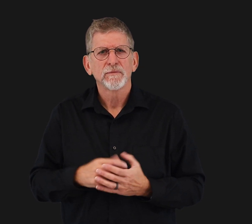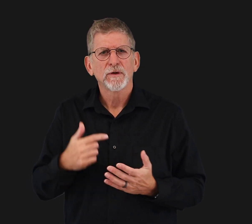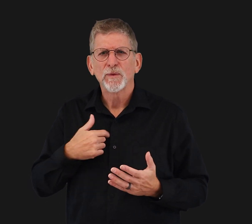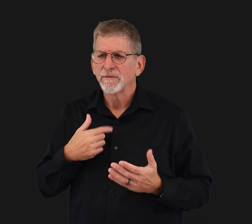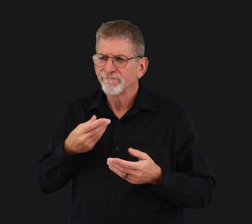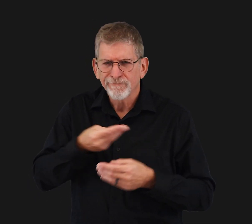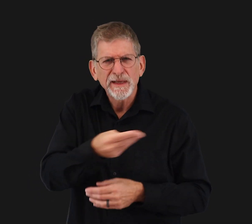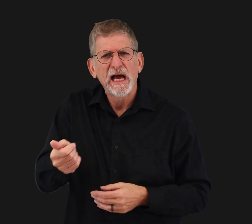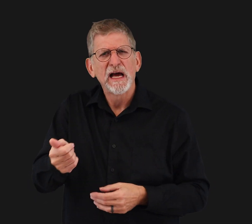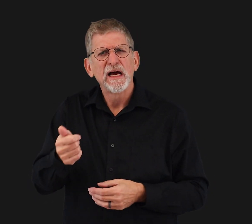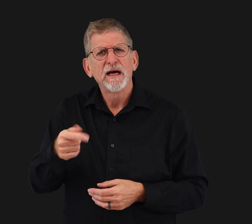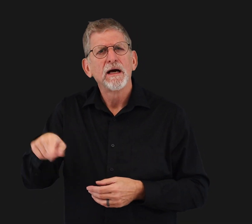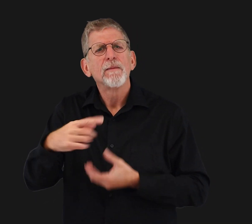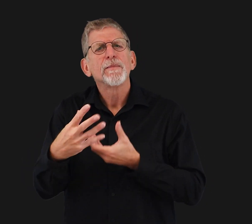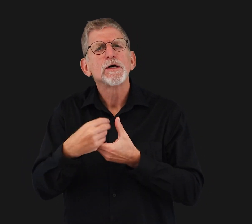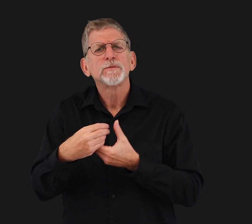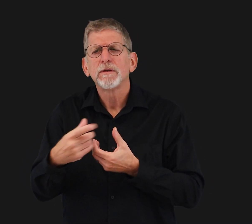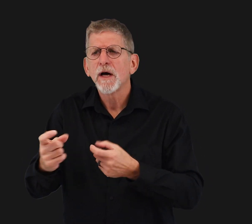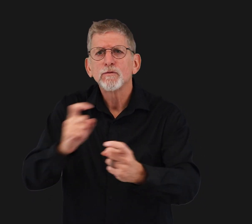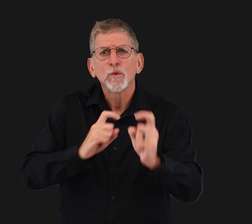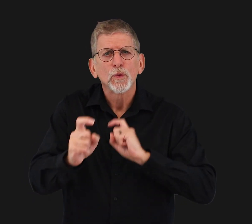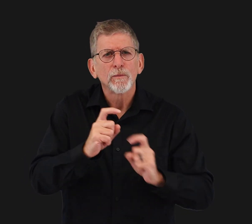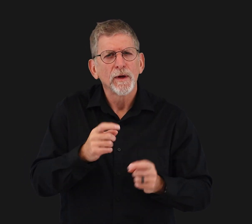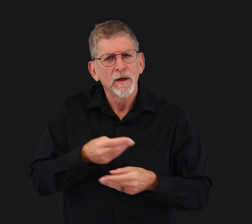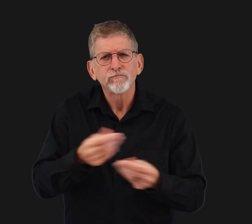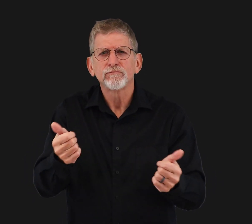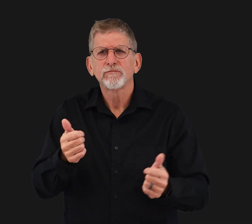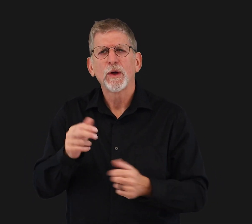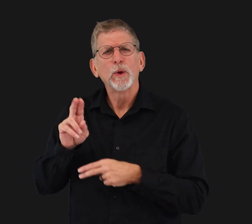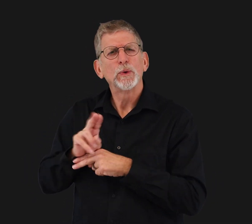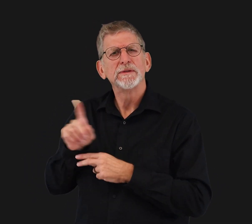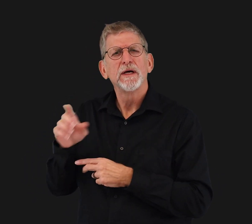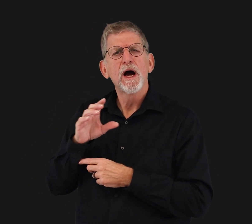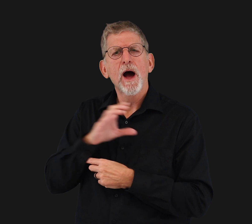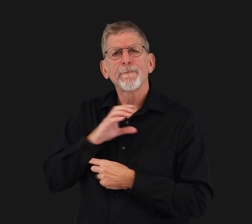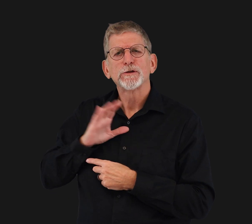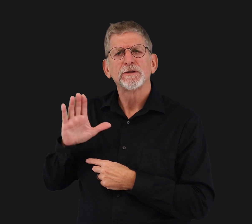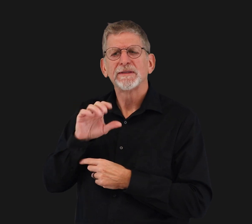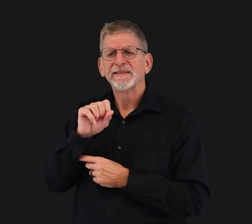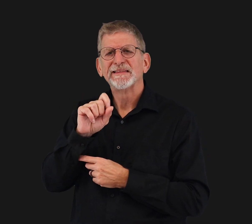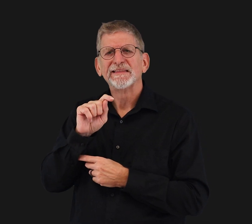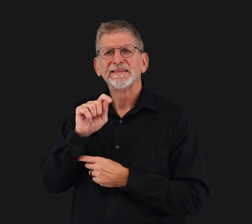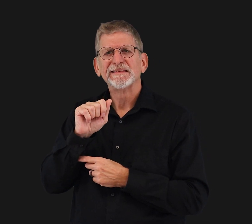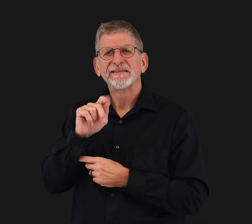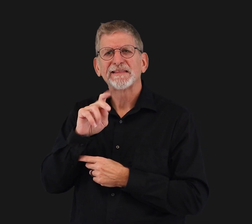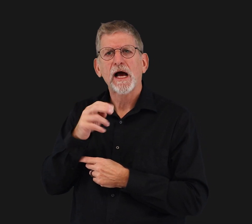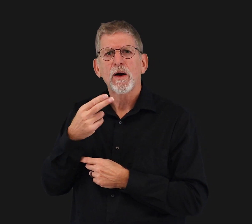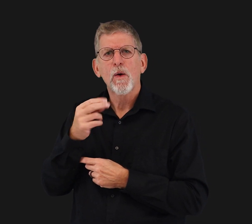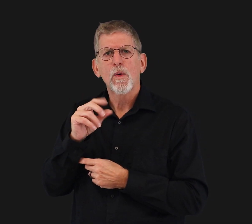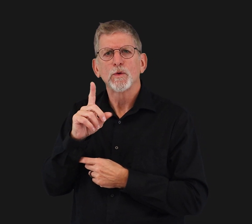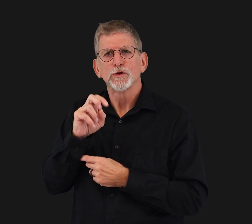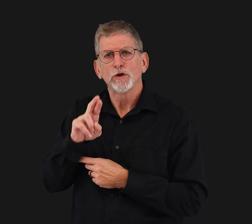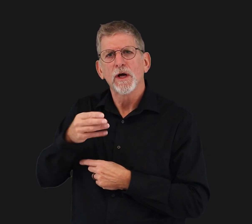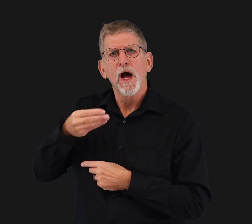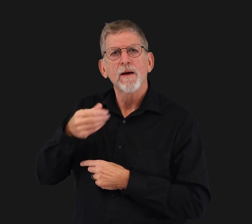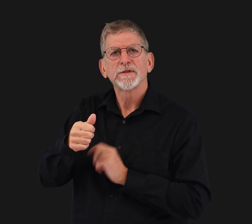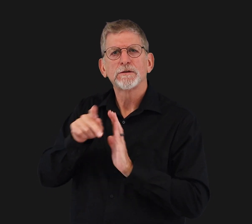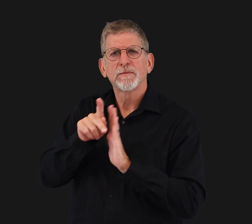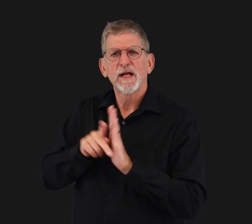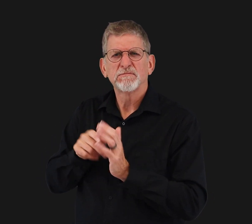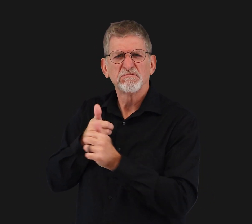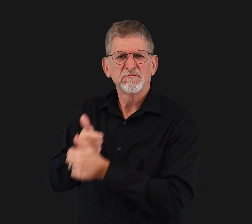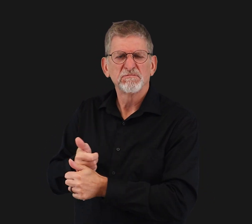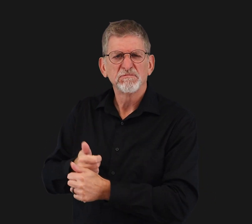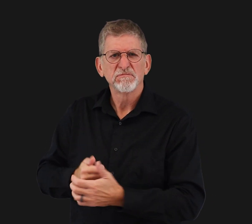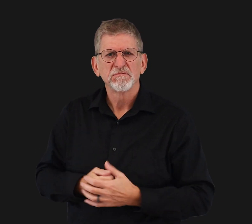We compensated participants for their contributions, using the Commission’s Stakeholder Compensation Policy.